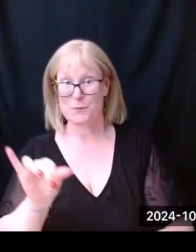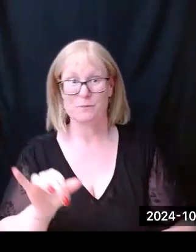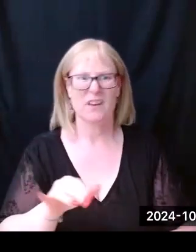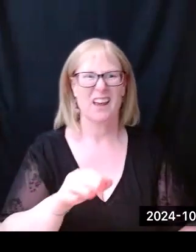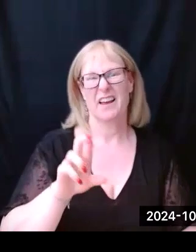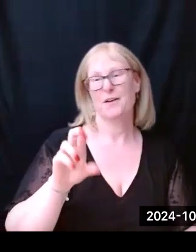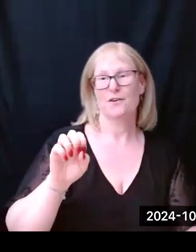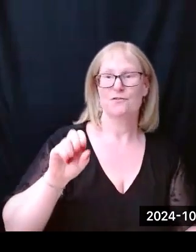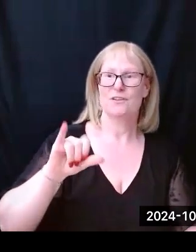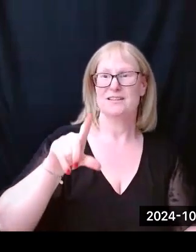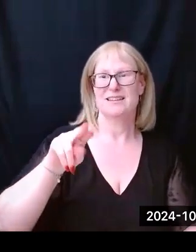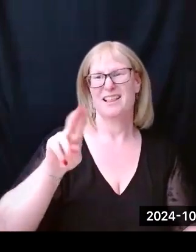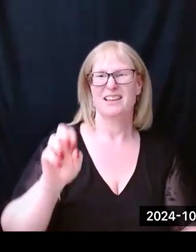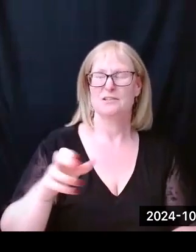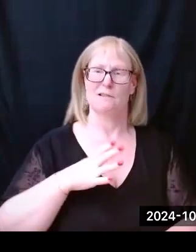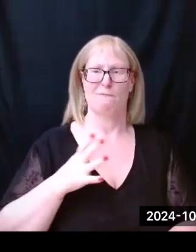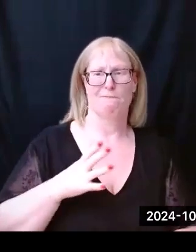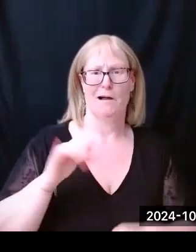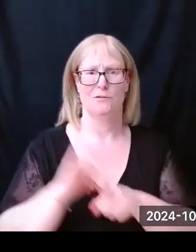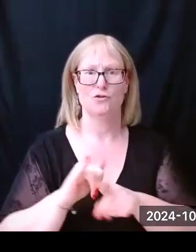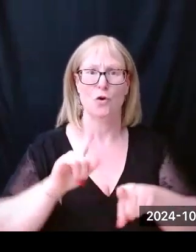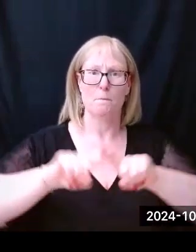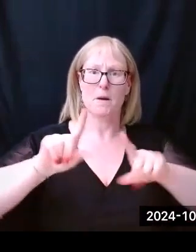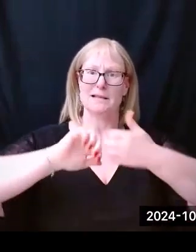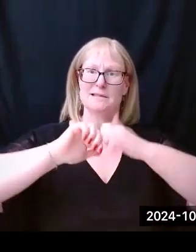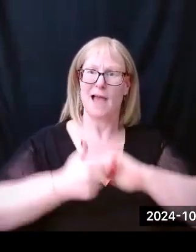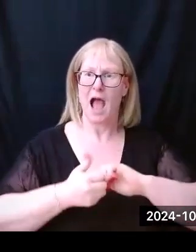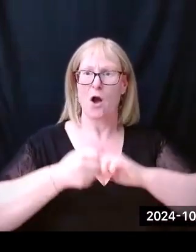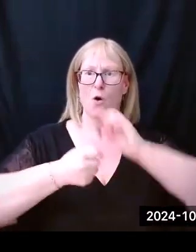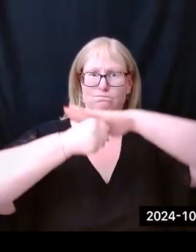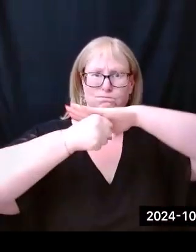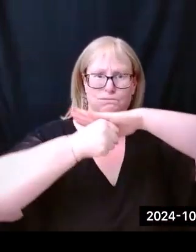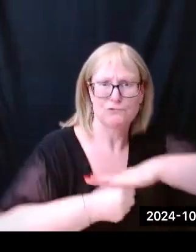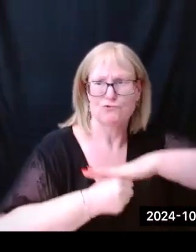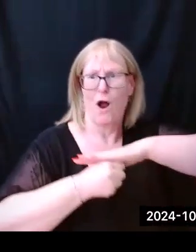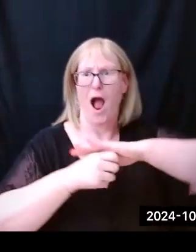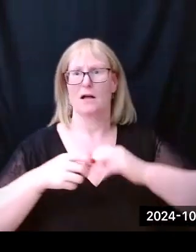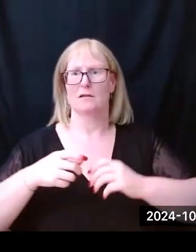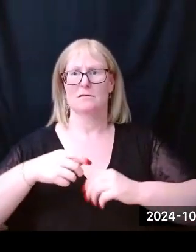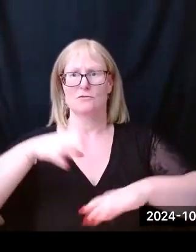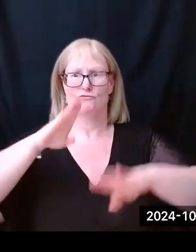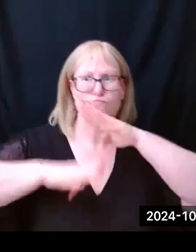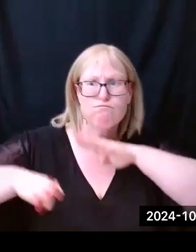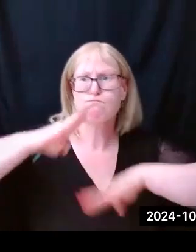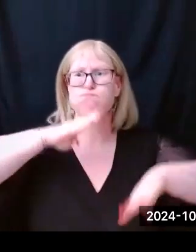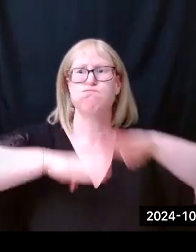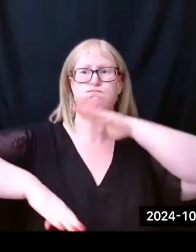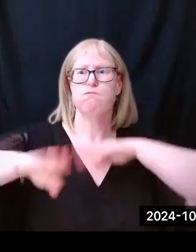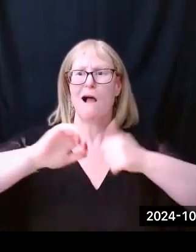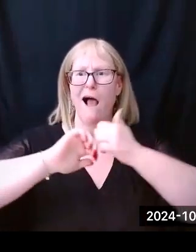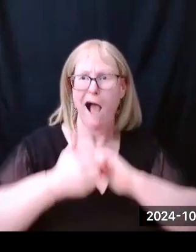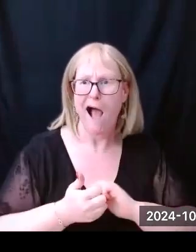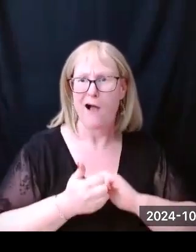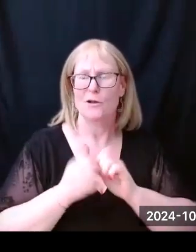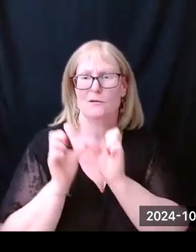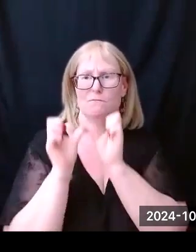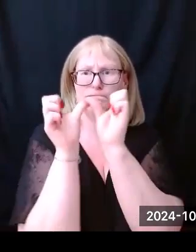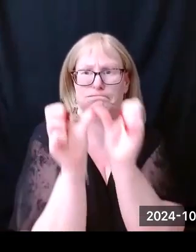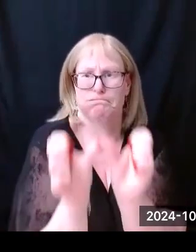and your child can bounce back from stress and adversity. The world itself is very stressful.